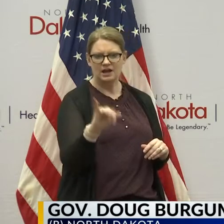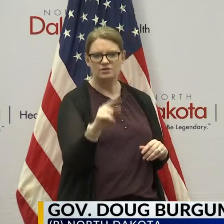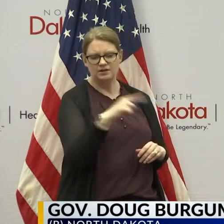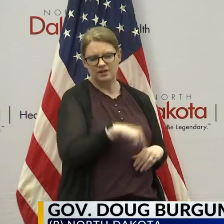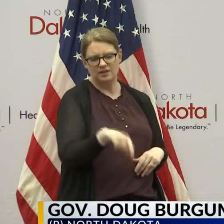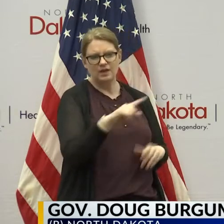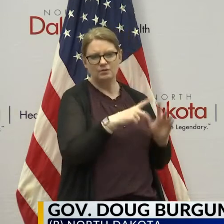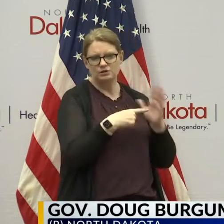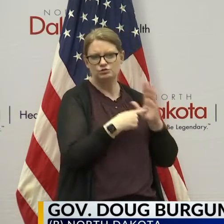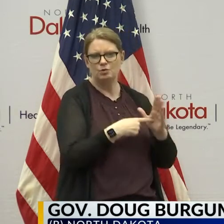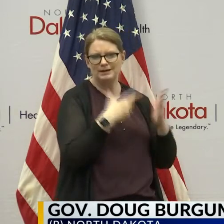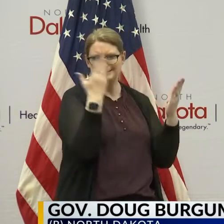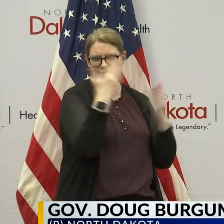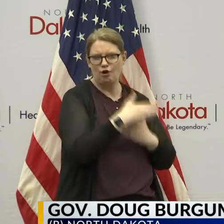SOUTHWESTERN NORTH DAKOTA WERE